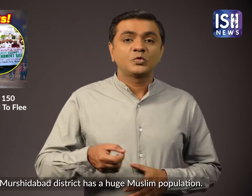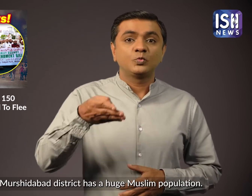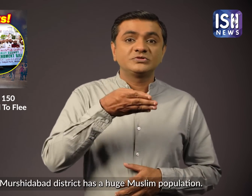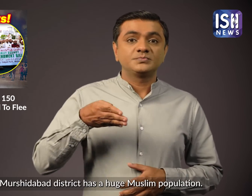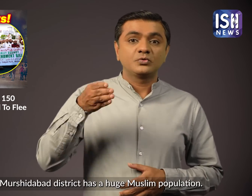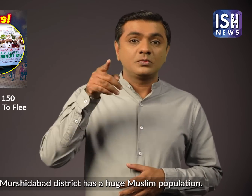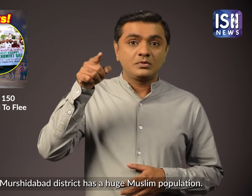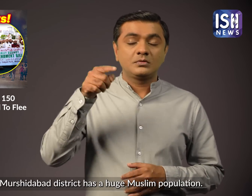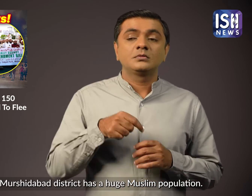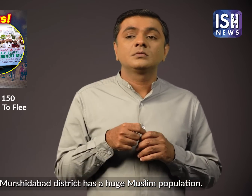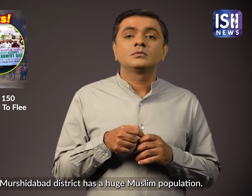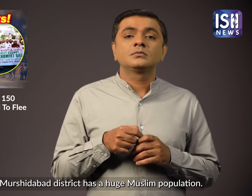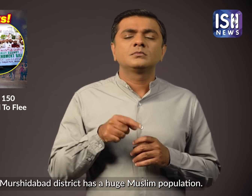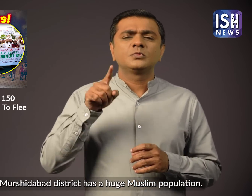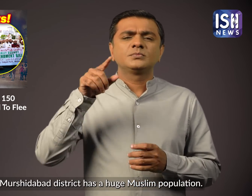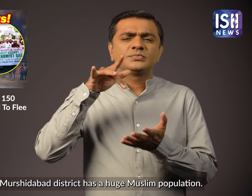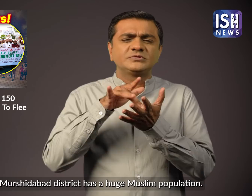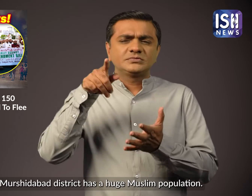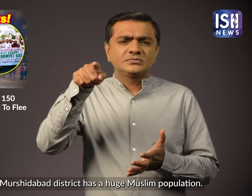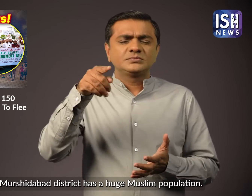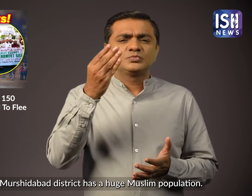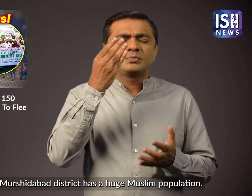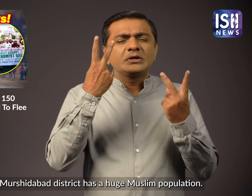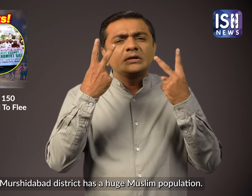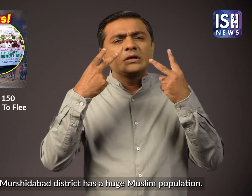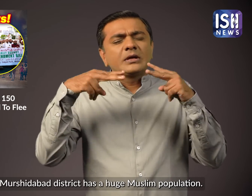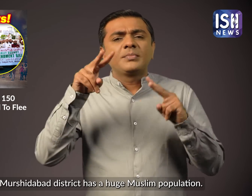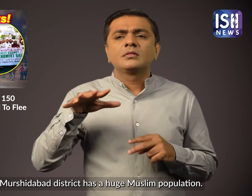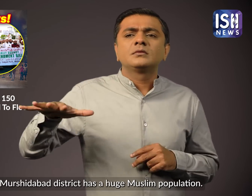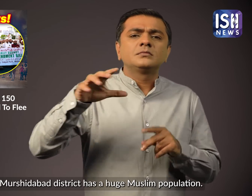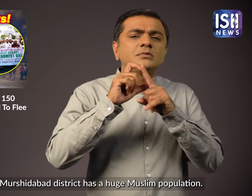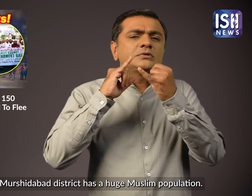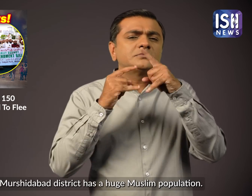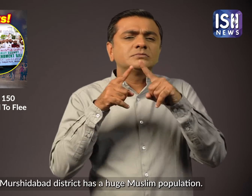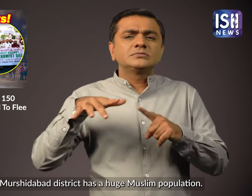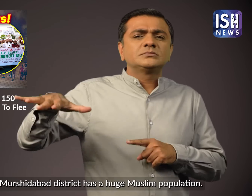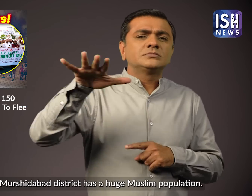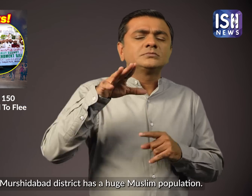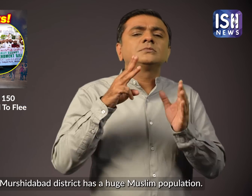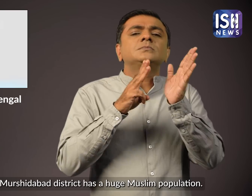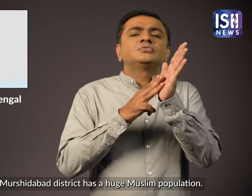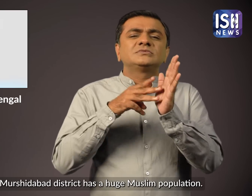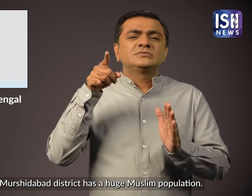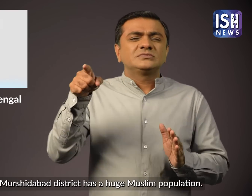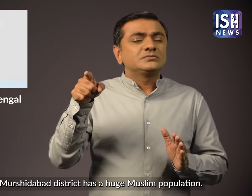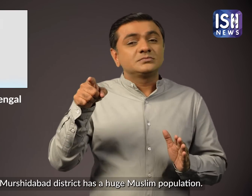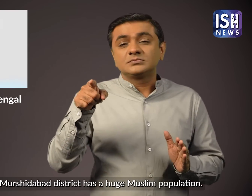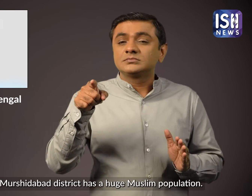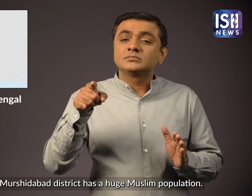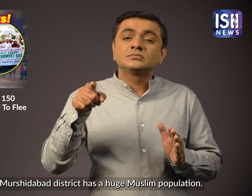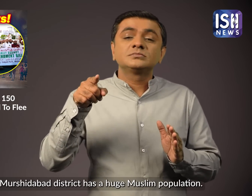West Bengal's Murshidabad district has a huge Muslim population.